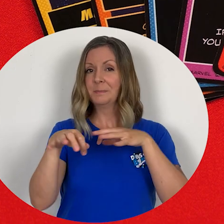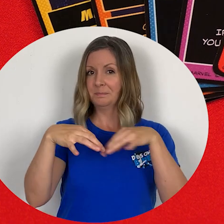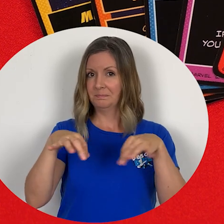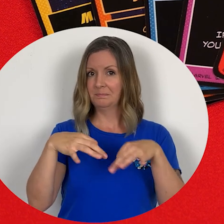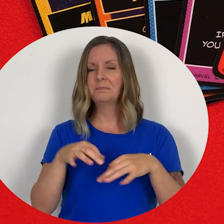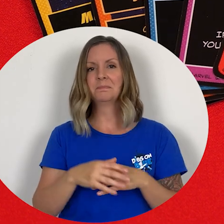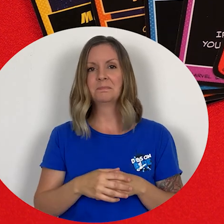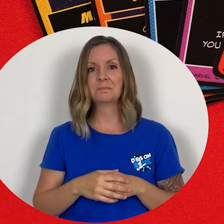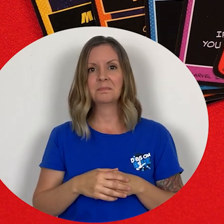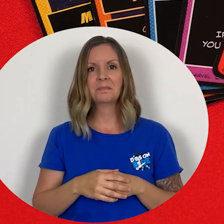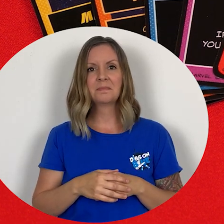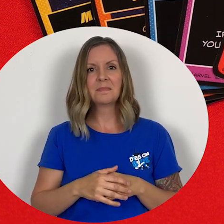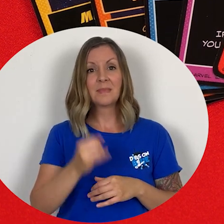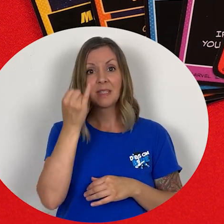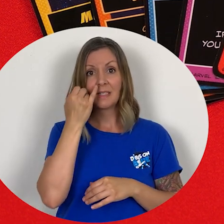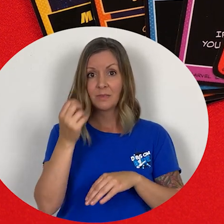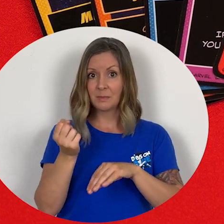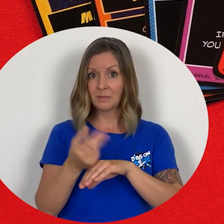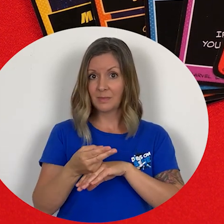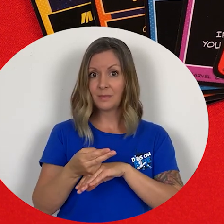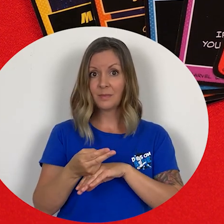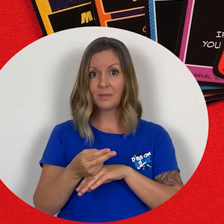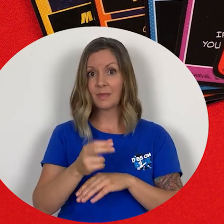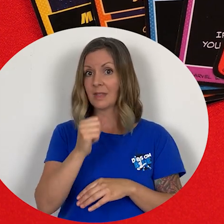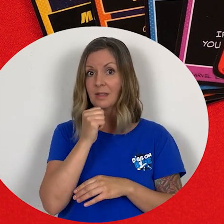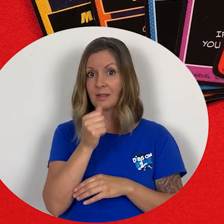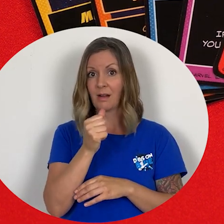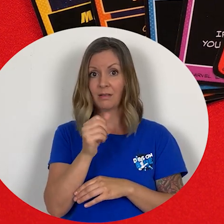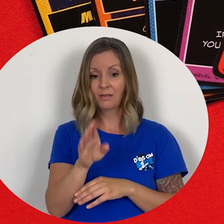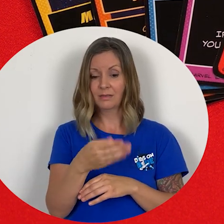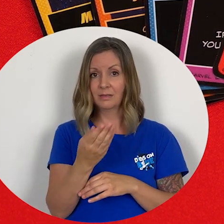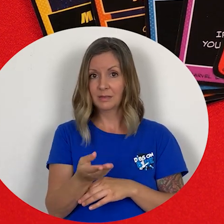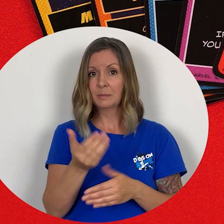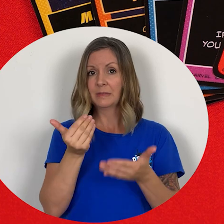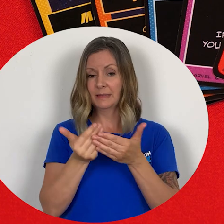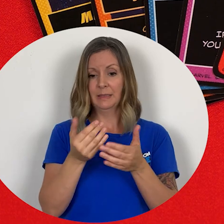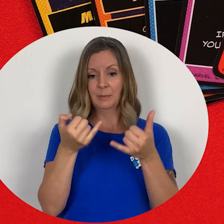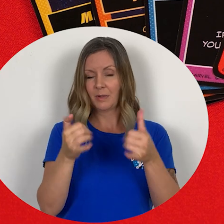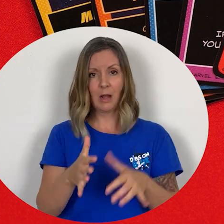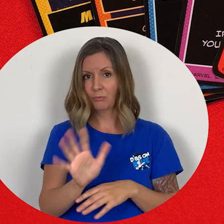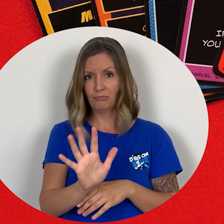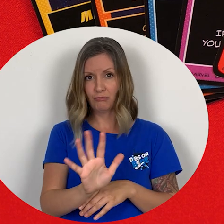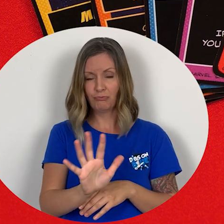have extra instructions here at the bottom. These say that when defeated, instead of being